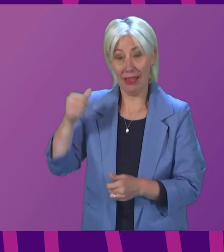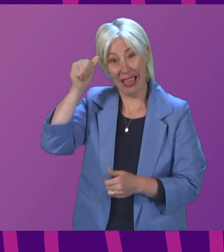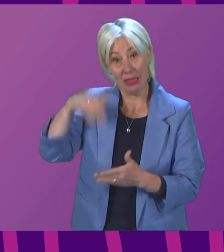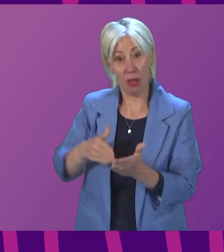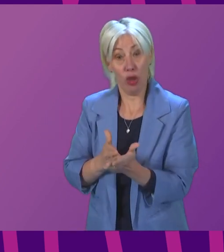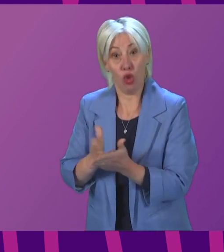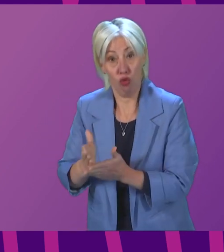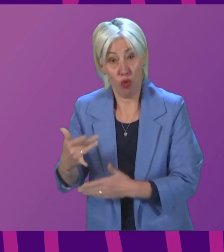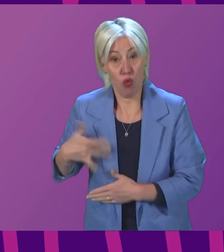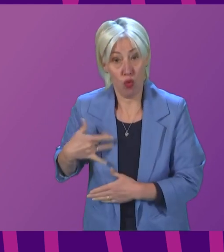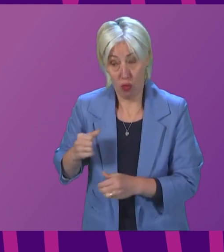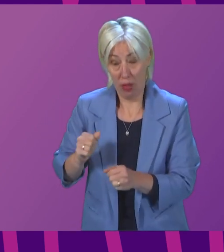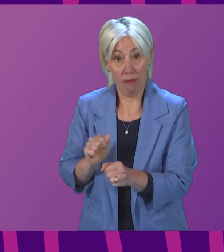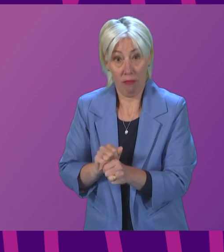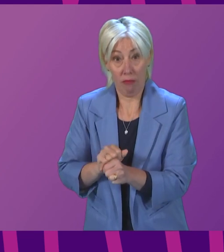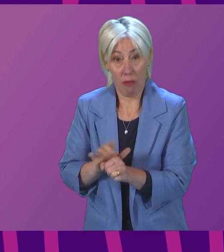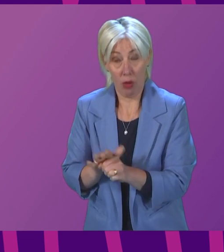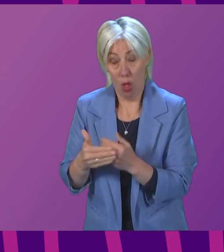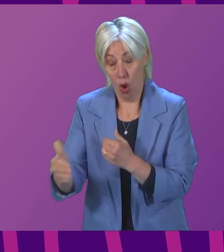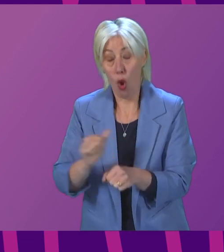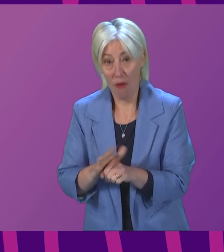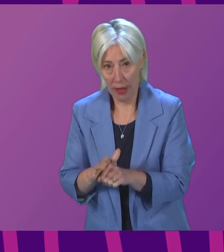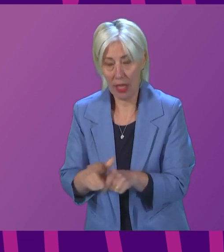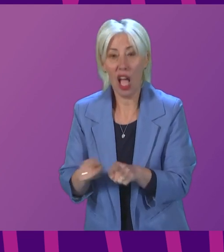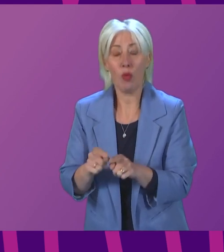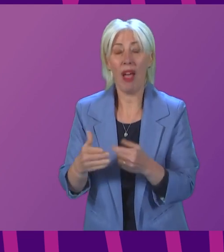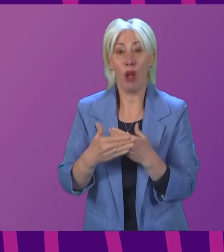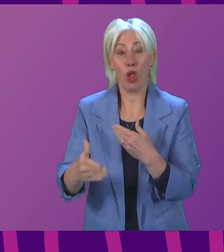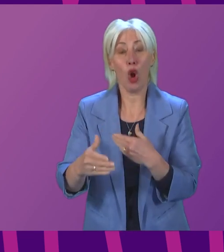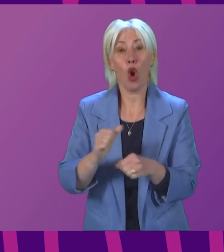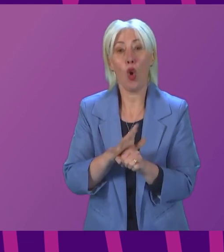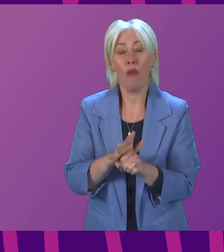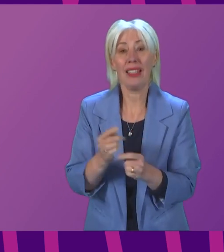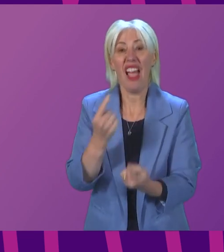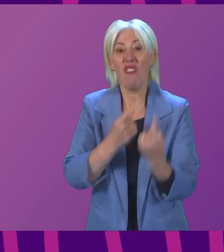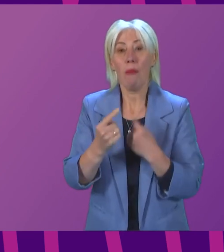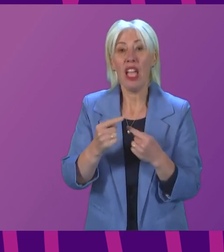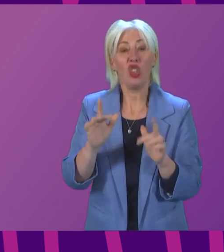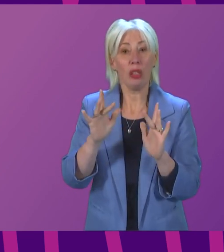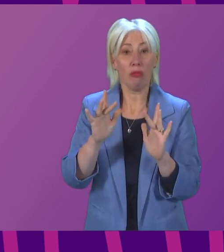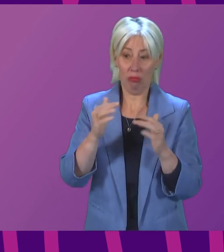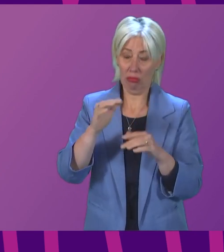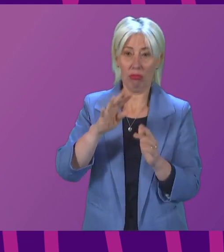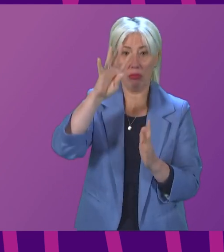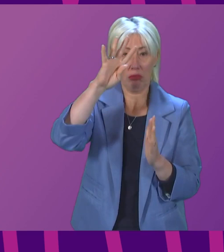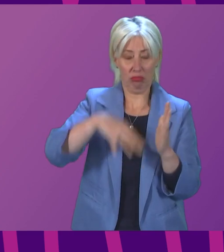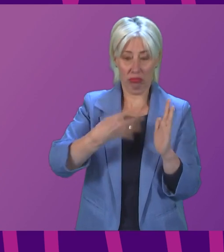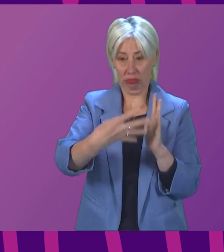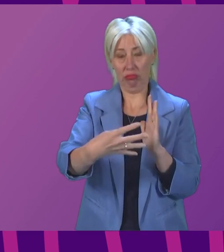In addition, we have launched a long Covid information platform to help people to manage symptoms.